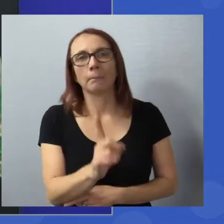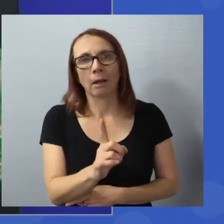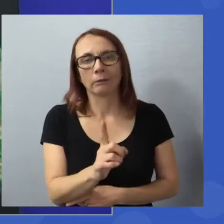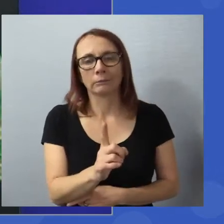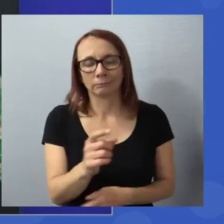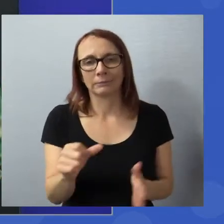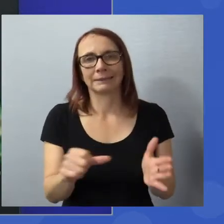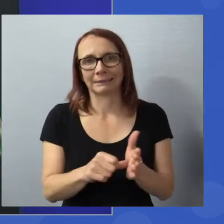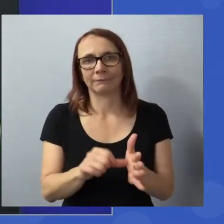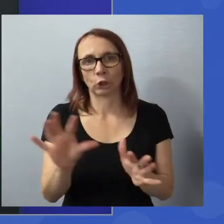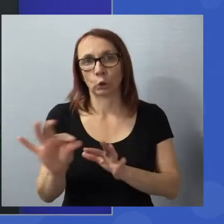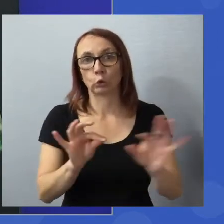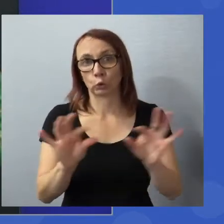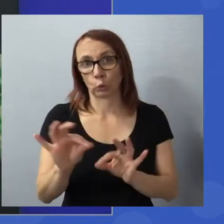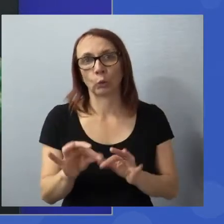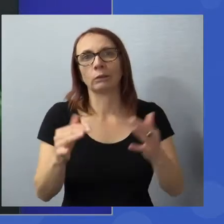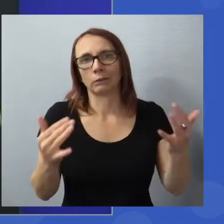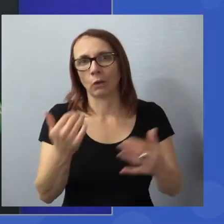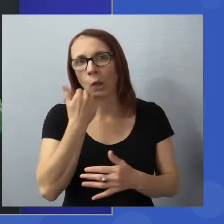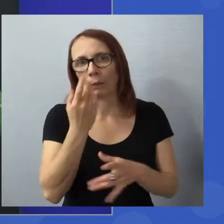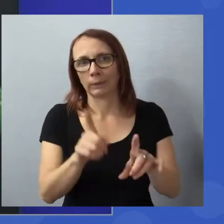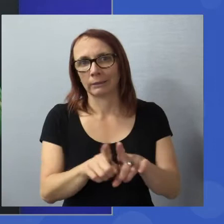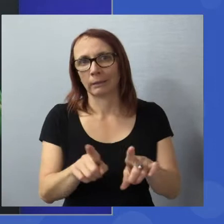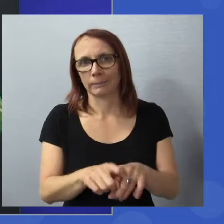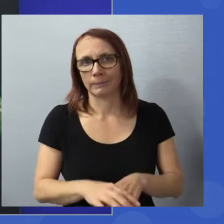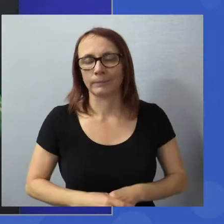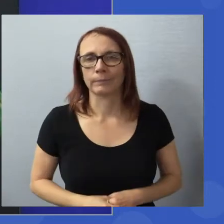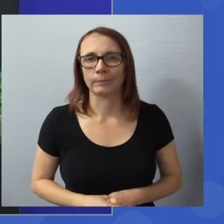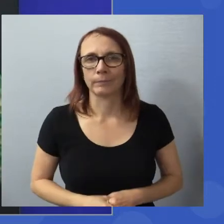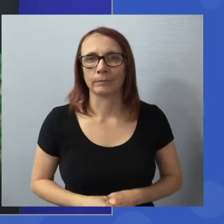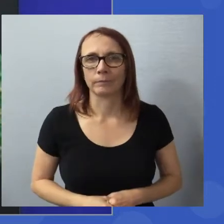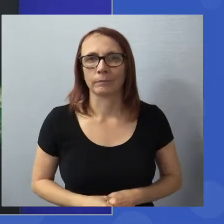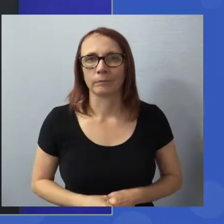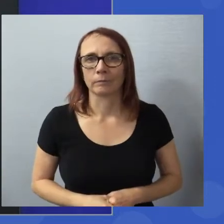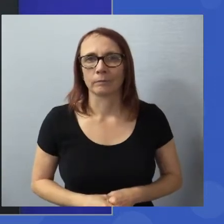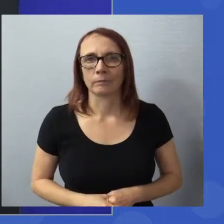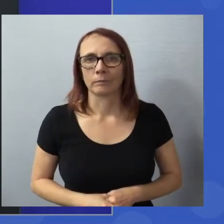trade-offs as there all in all great objectives in life there will be would